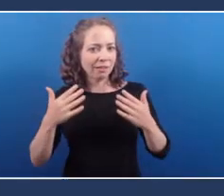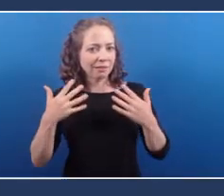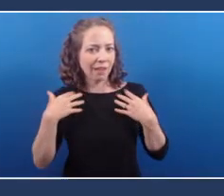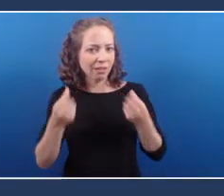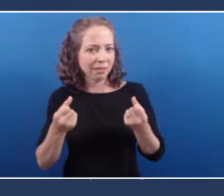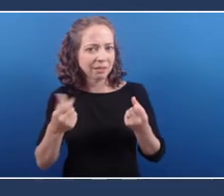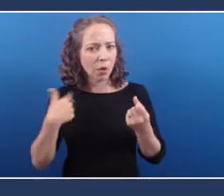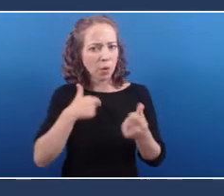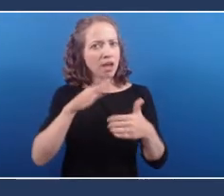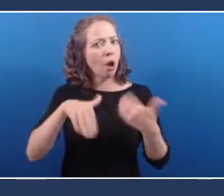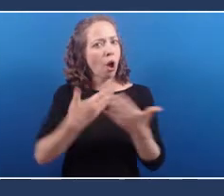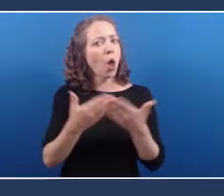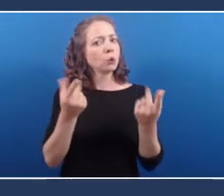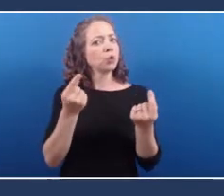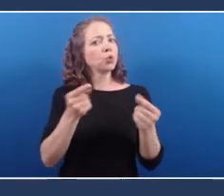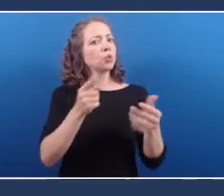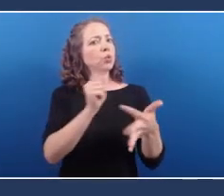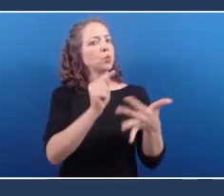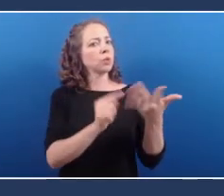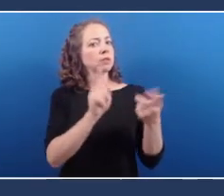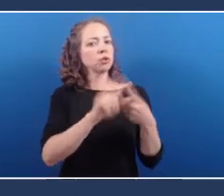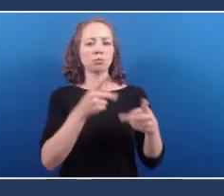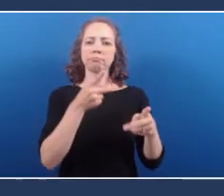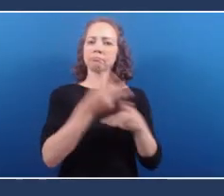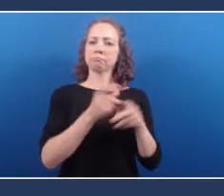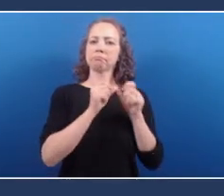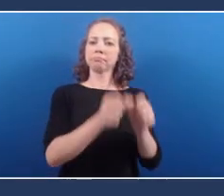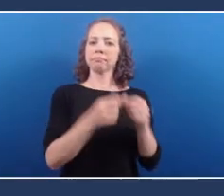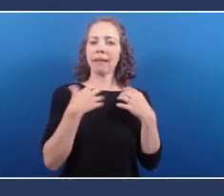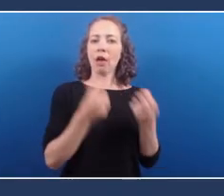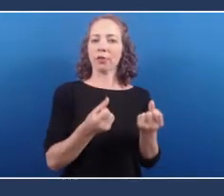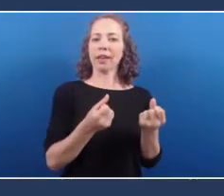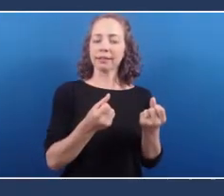Now, the other end of that spectrum, we’ve got mental health conditions.